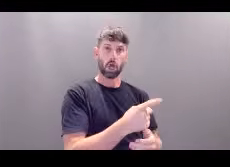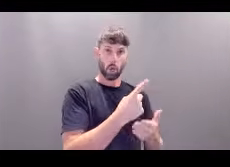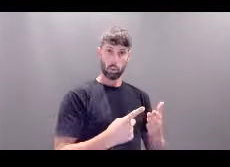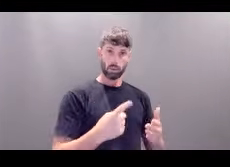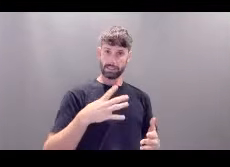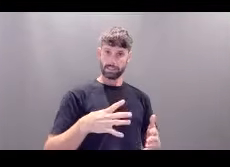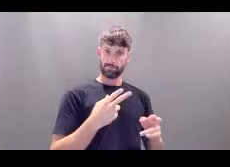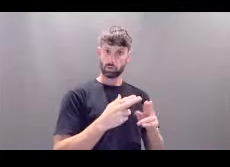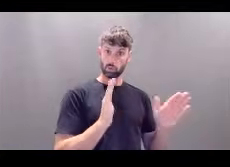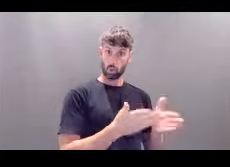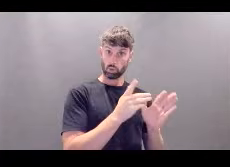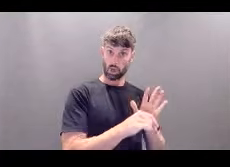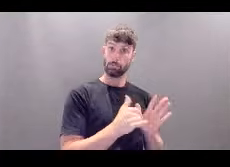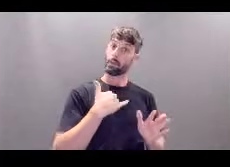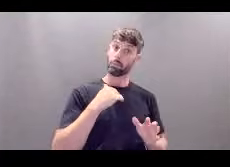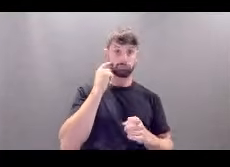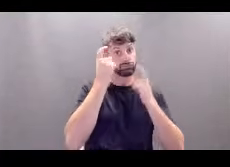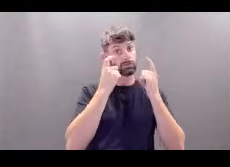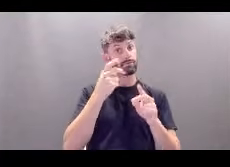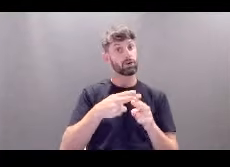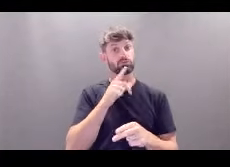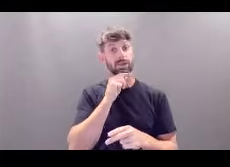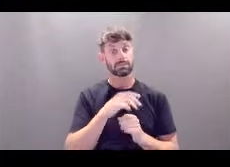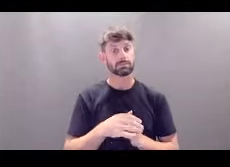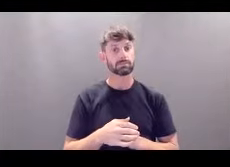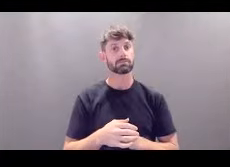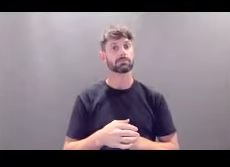Participants can pay from their own money for extra features